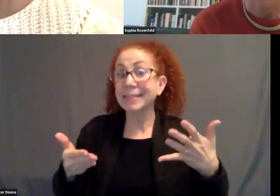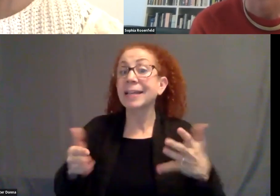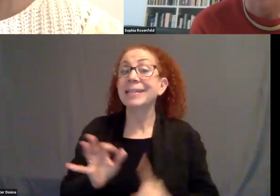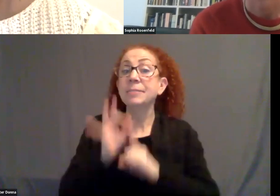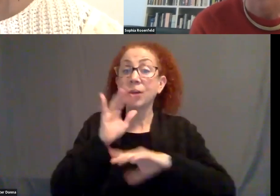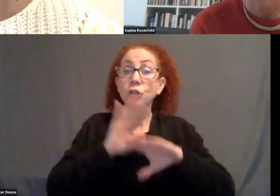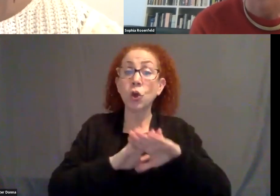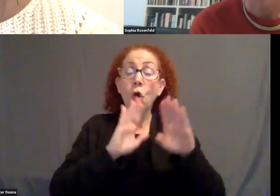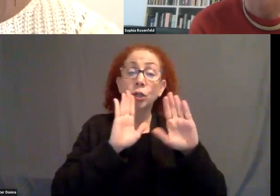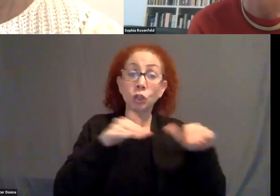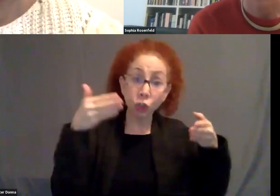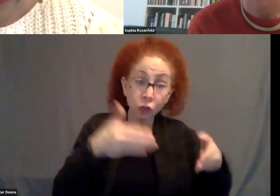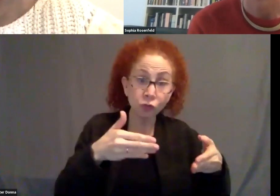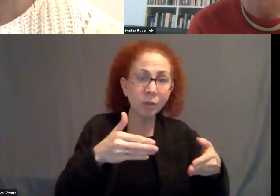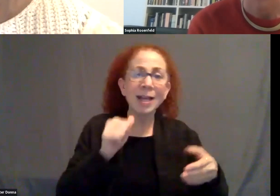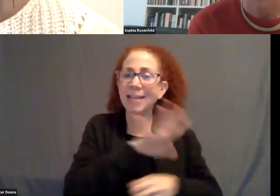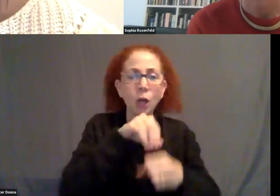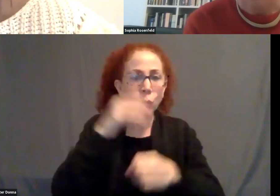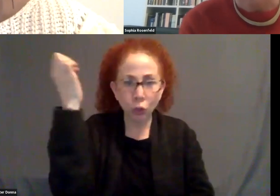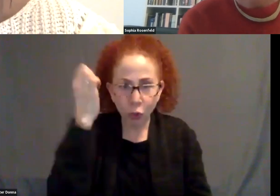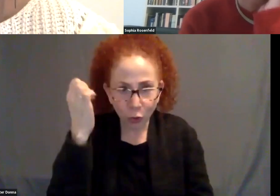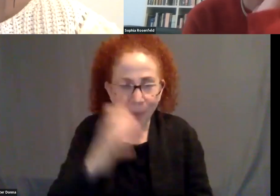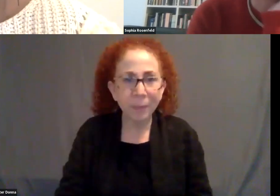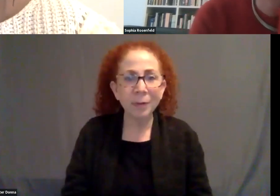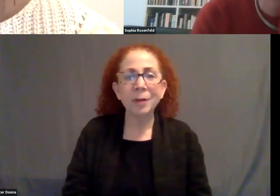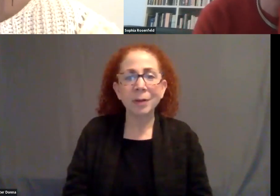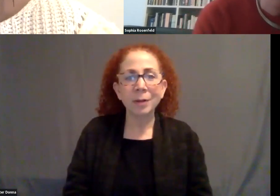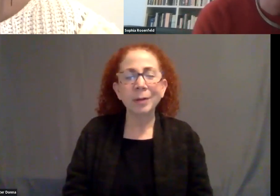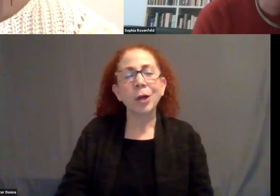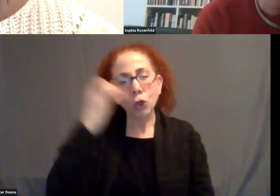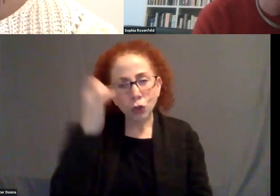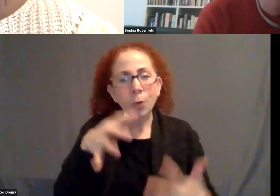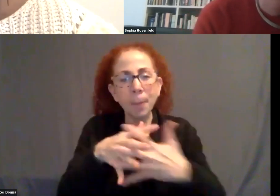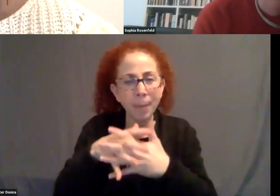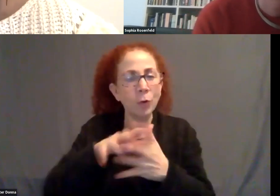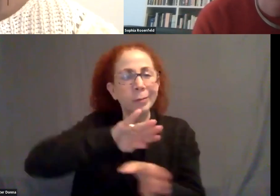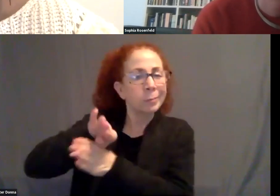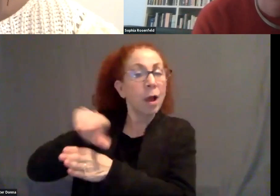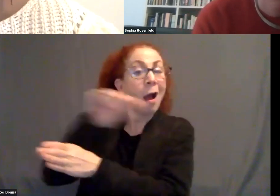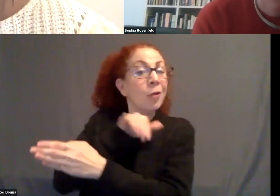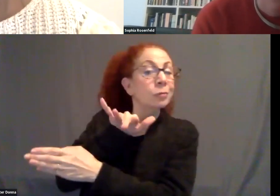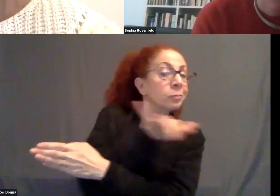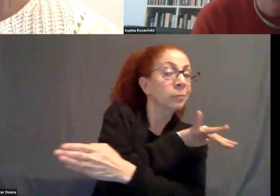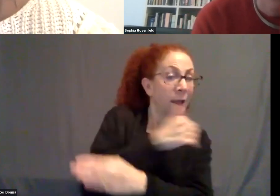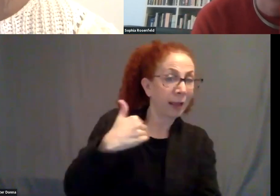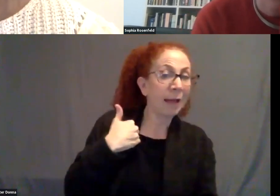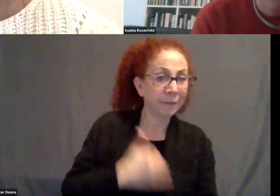of your Europe, your American traditional historiography. But I'm wondering if--